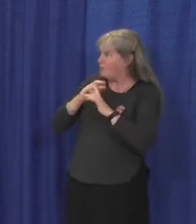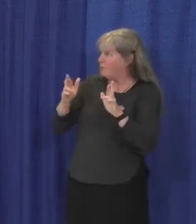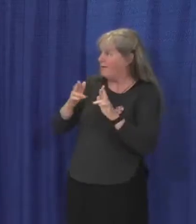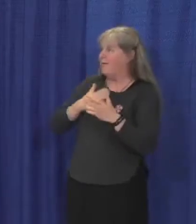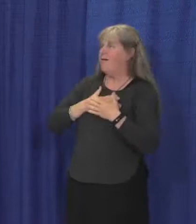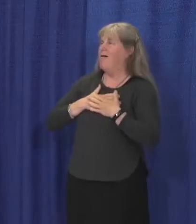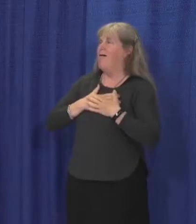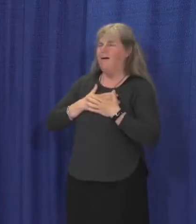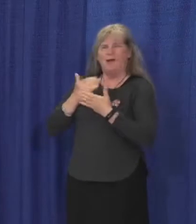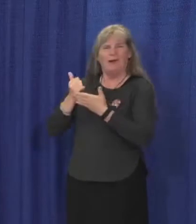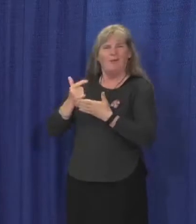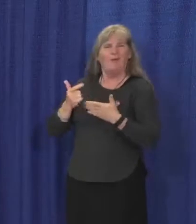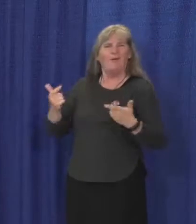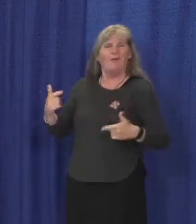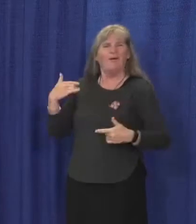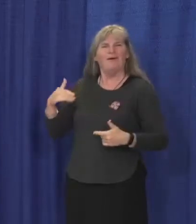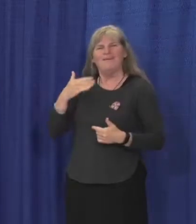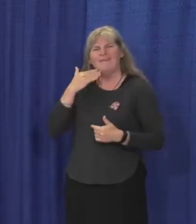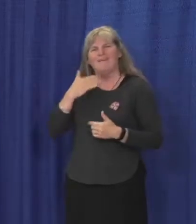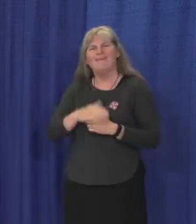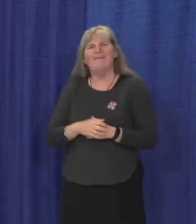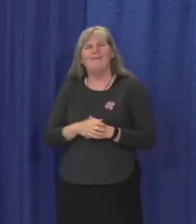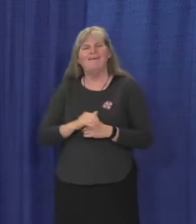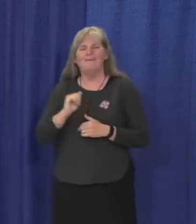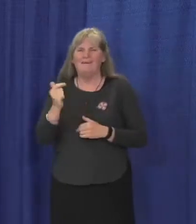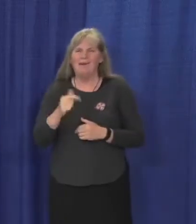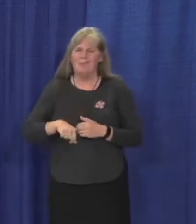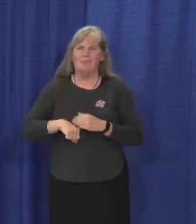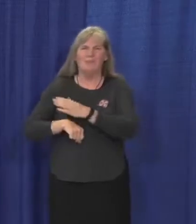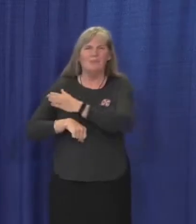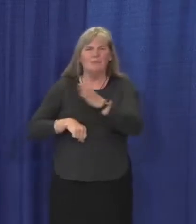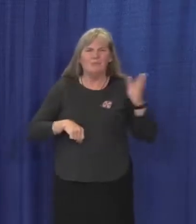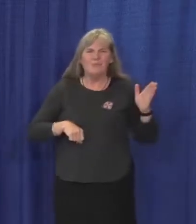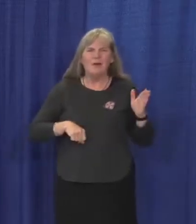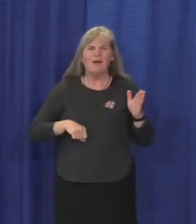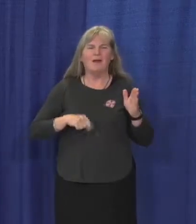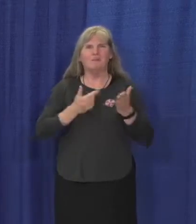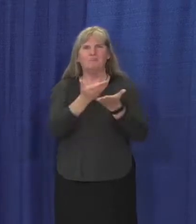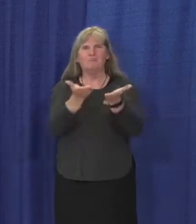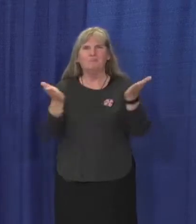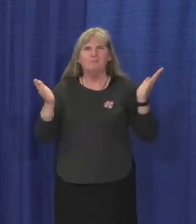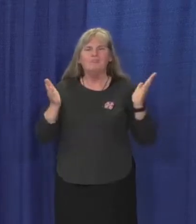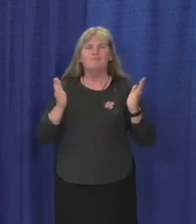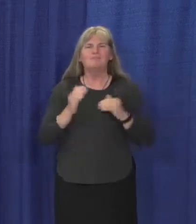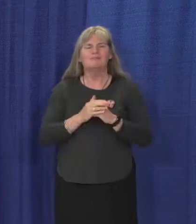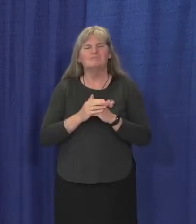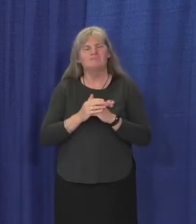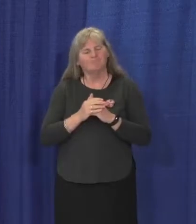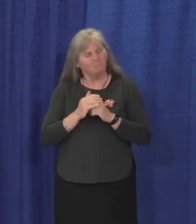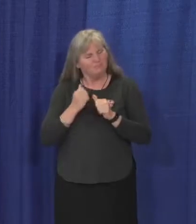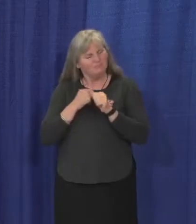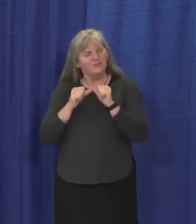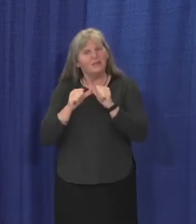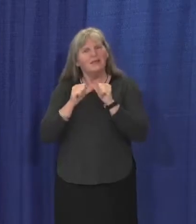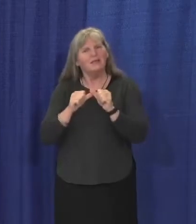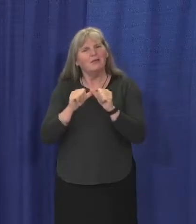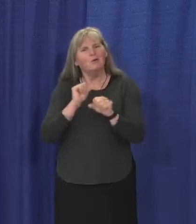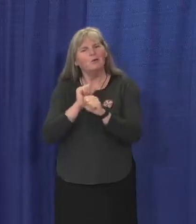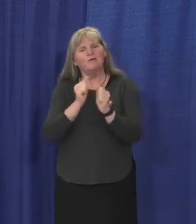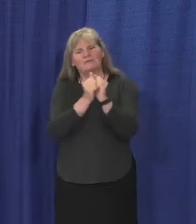together can help and makes all the difference. We should be proud of our community.